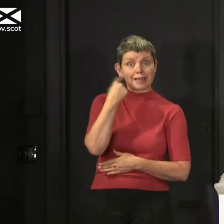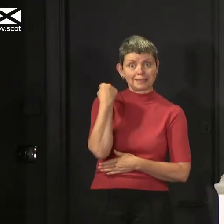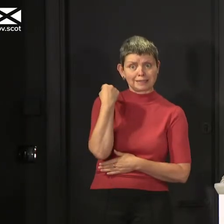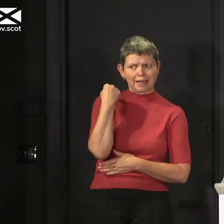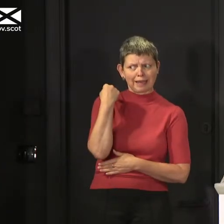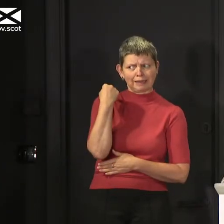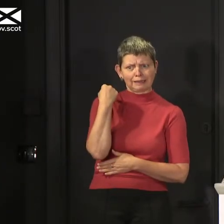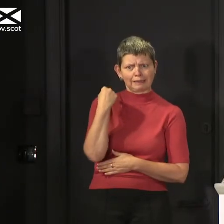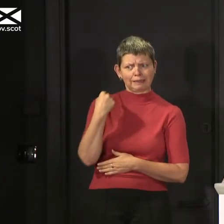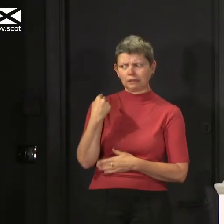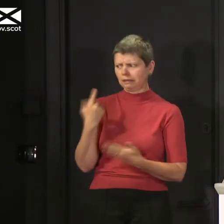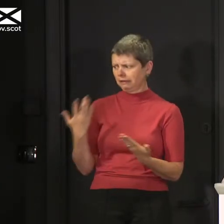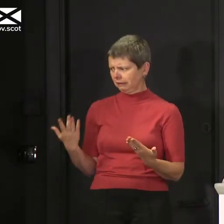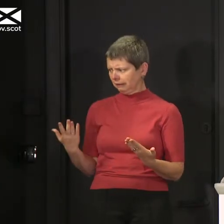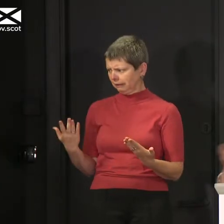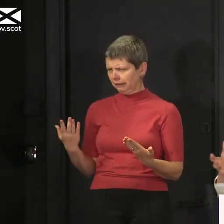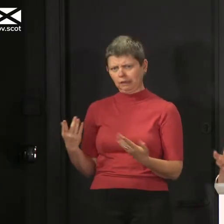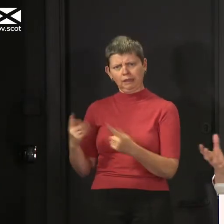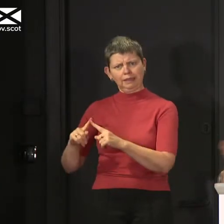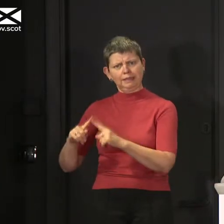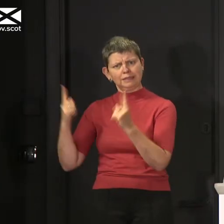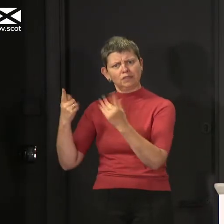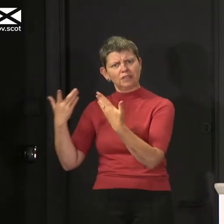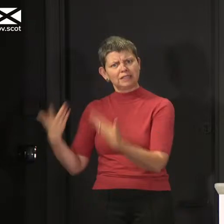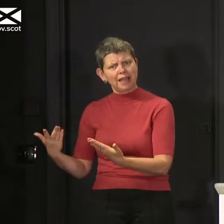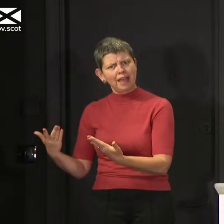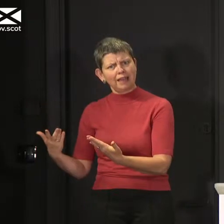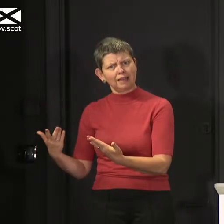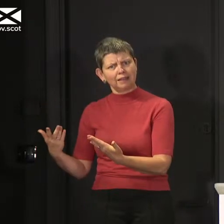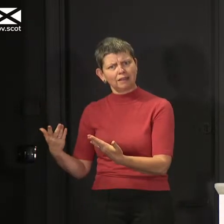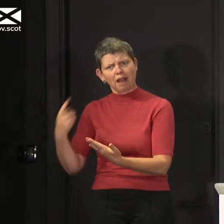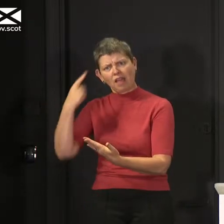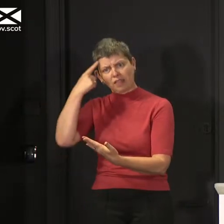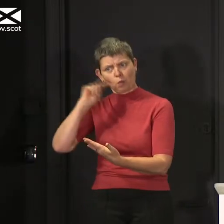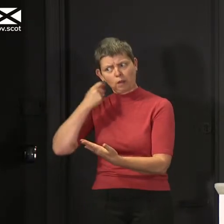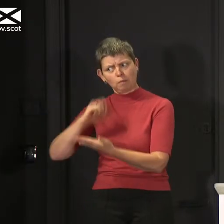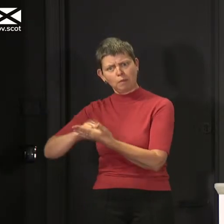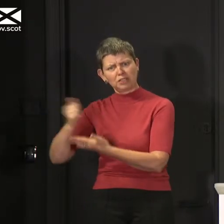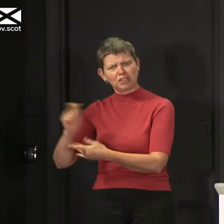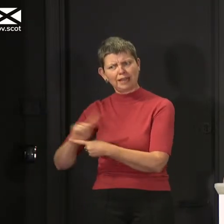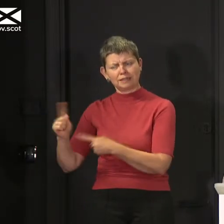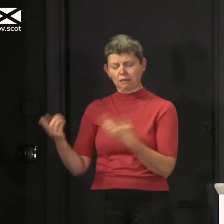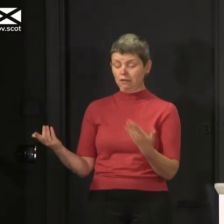with us today, or the one that I think they will be publishing today. So it has been a